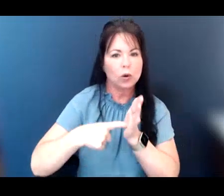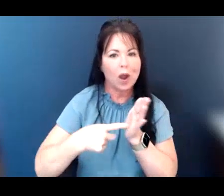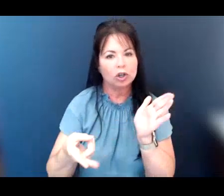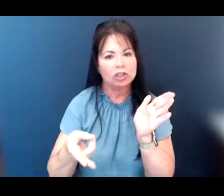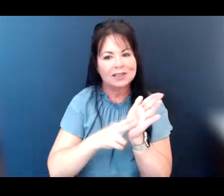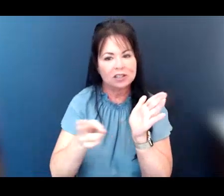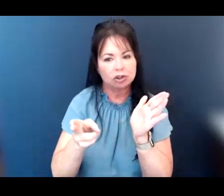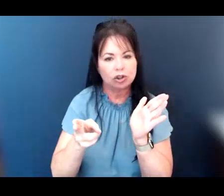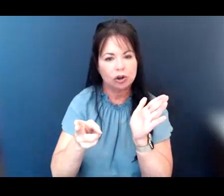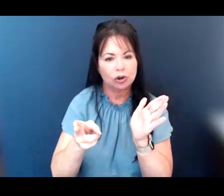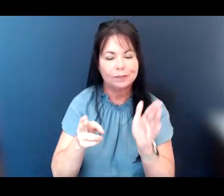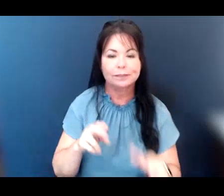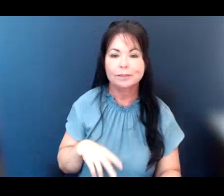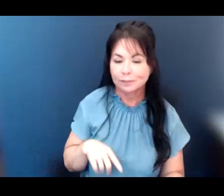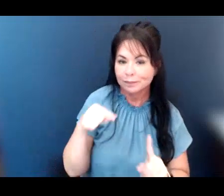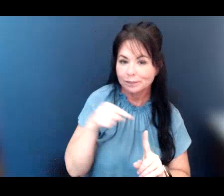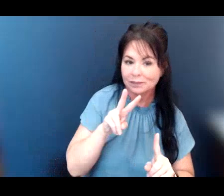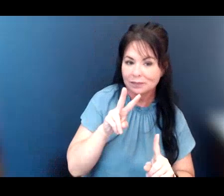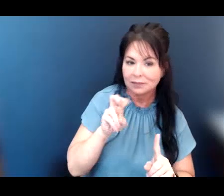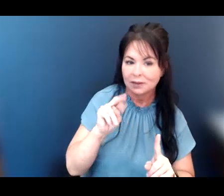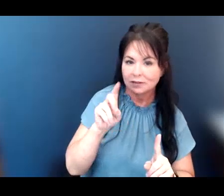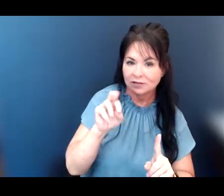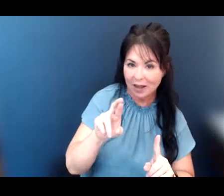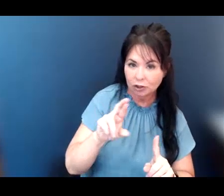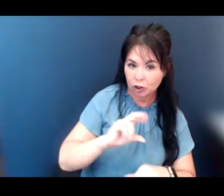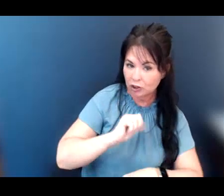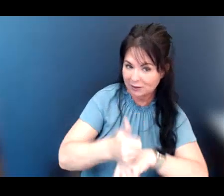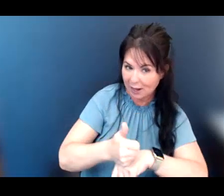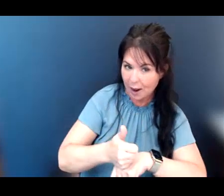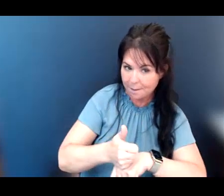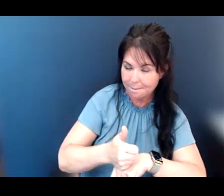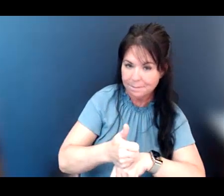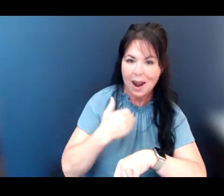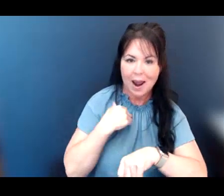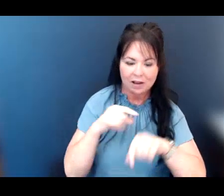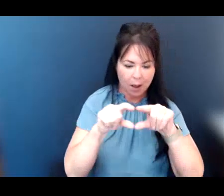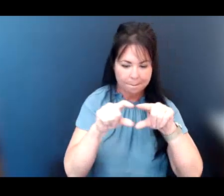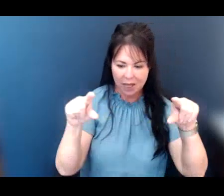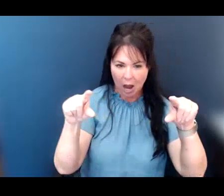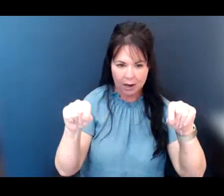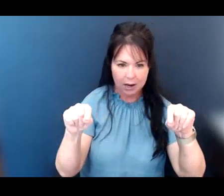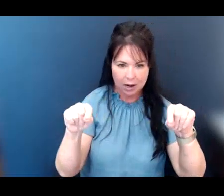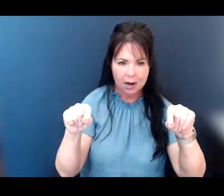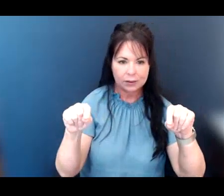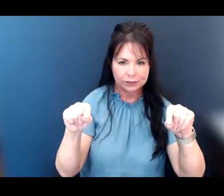it up so that it required a mouse to sign the blocked area. And many users could not use a mouse.